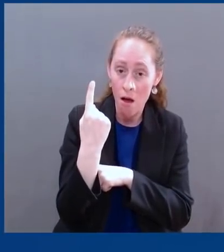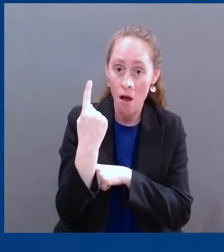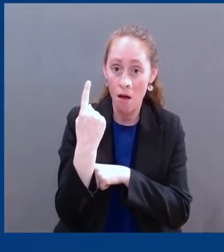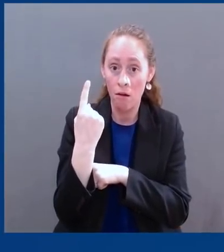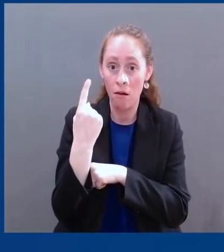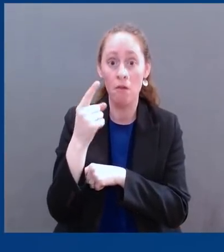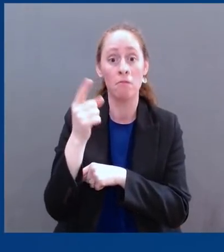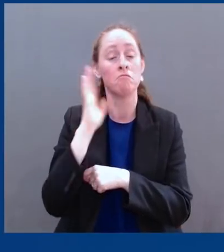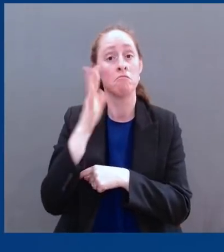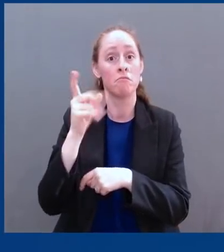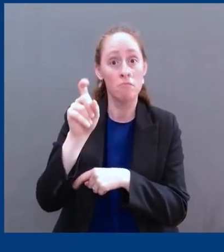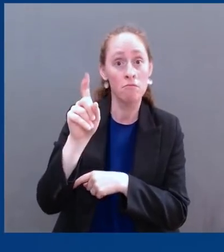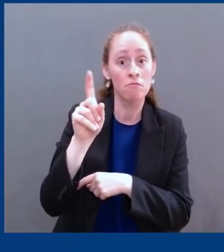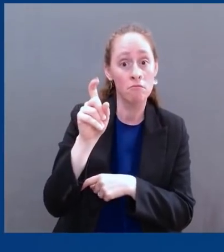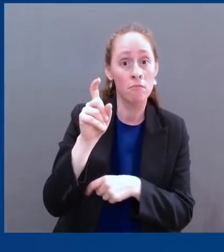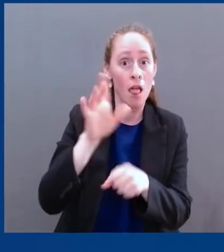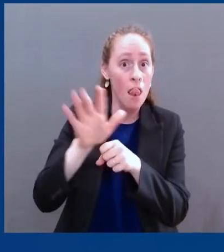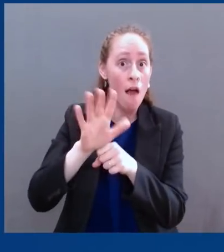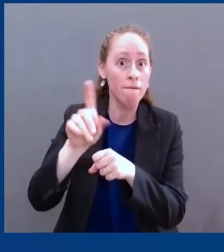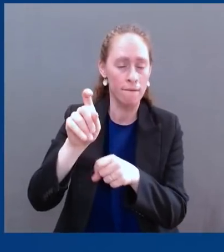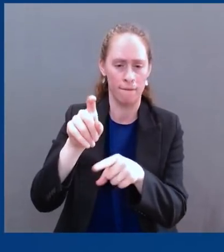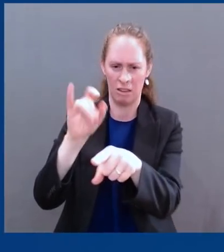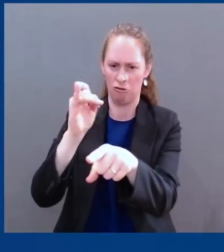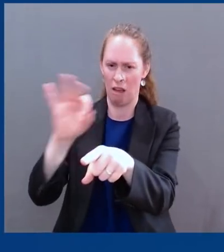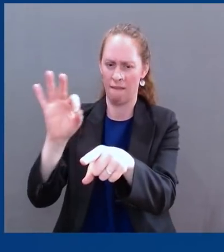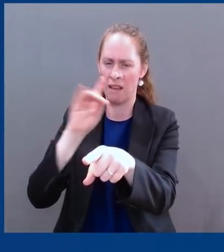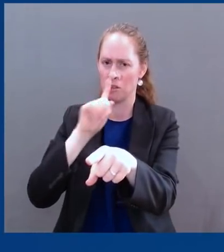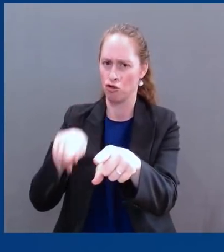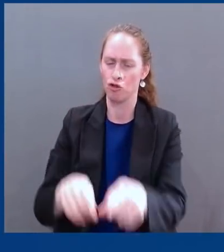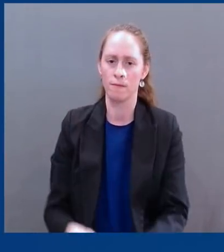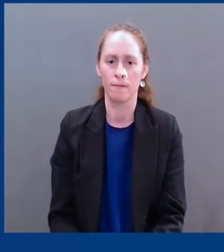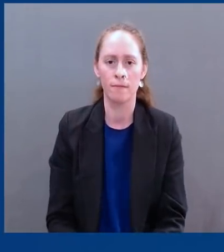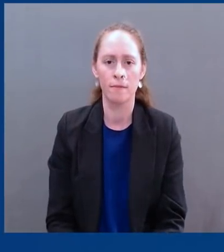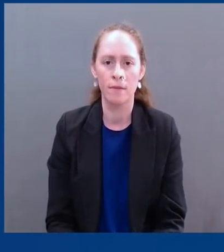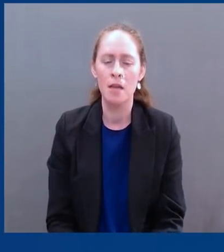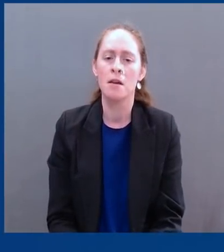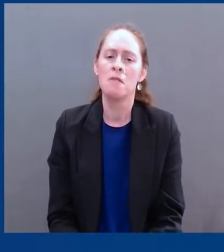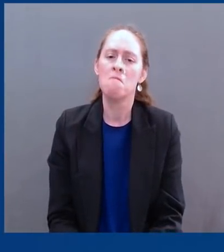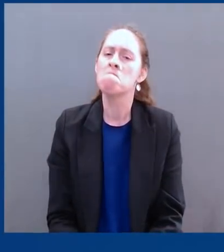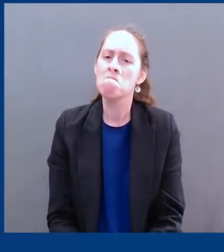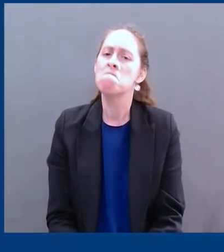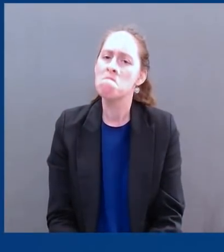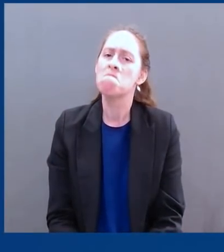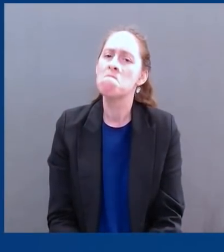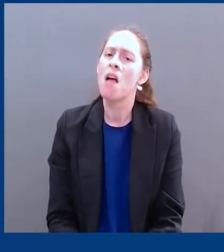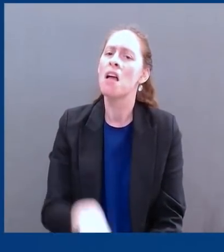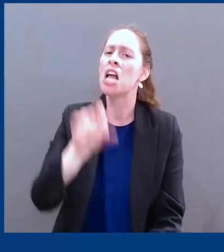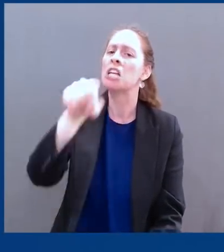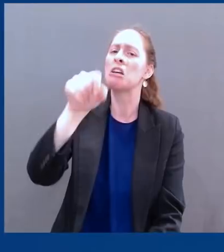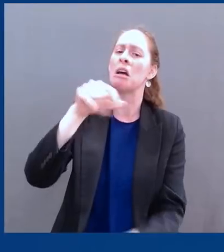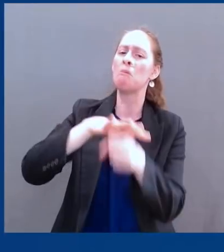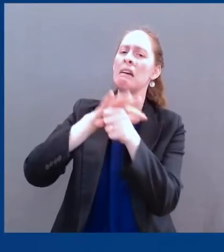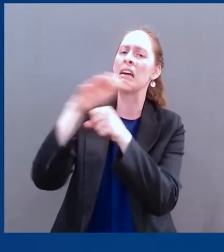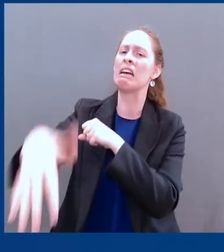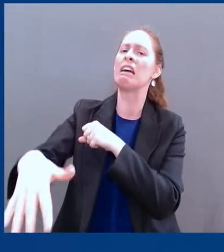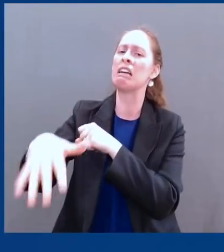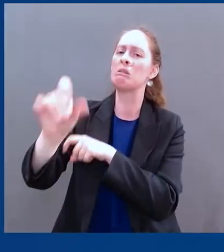Mr. Zients: I think you captured it well. I think that we do have a sufficient supply for what we anticipate could be authorized or rec- --